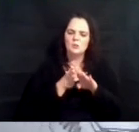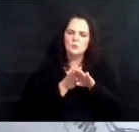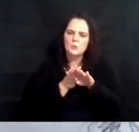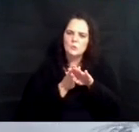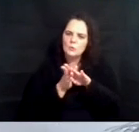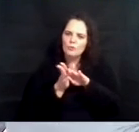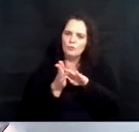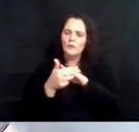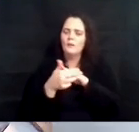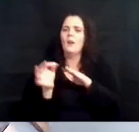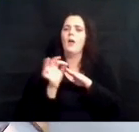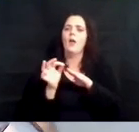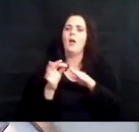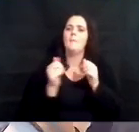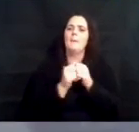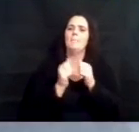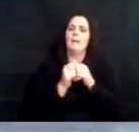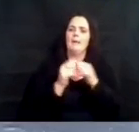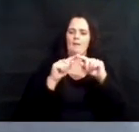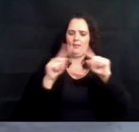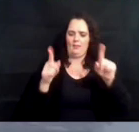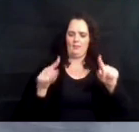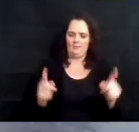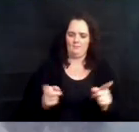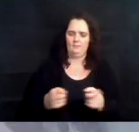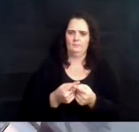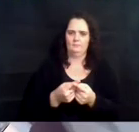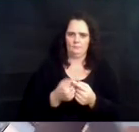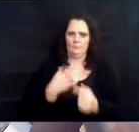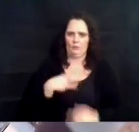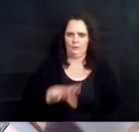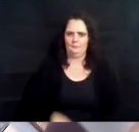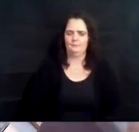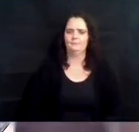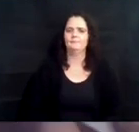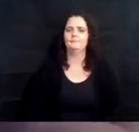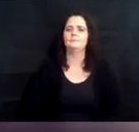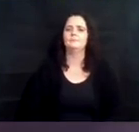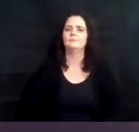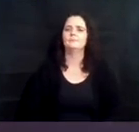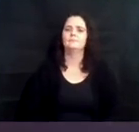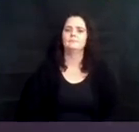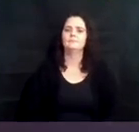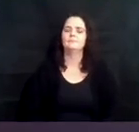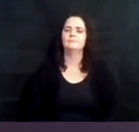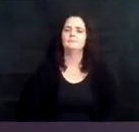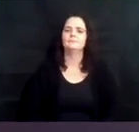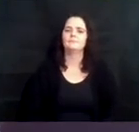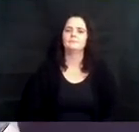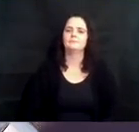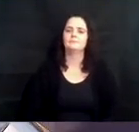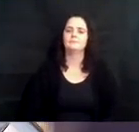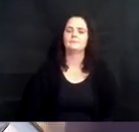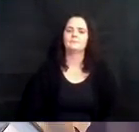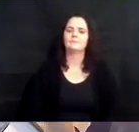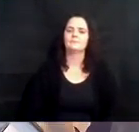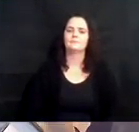of paper to the outside because I want to see that lovely drawing that I've done, those gestural lines.